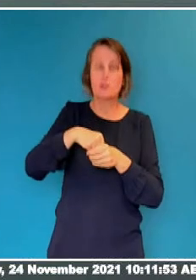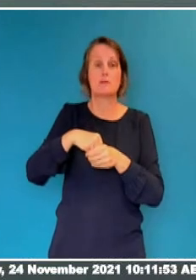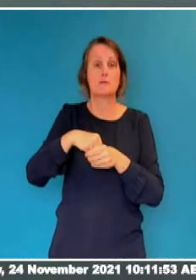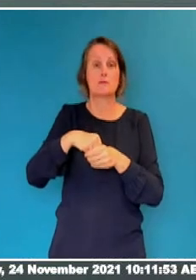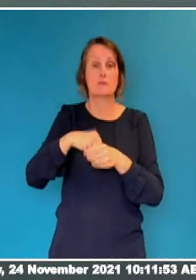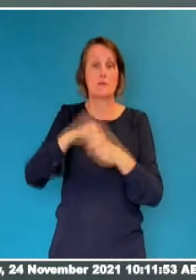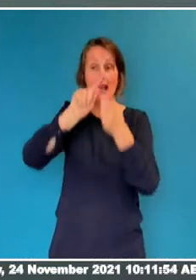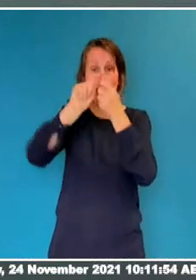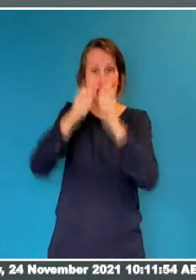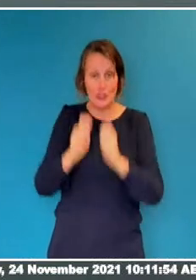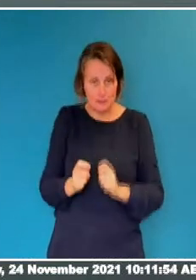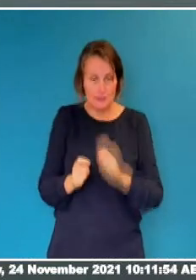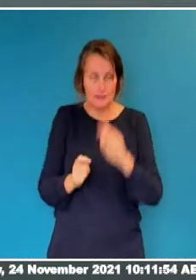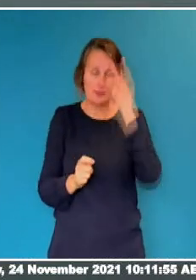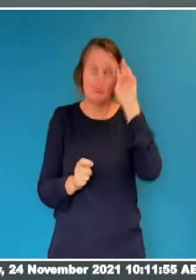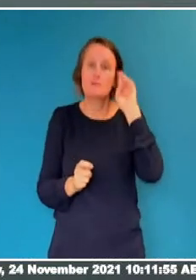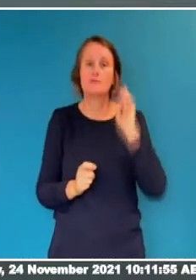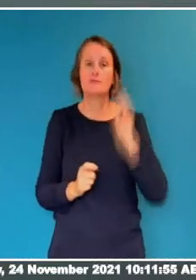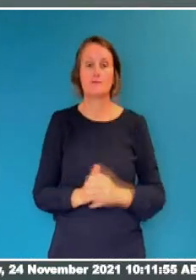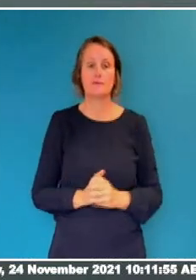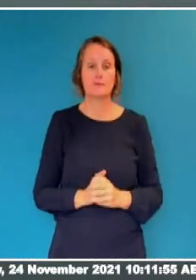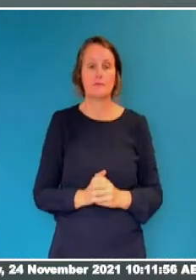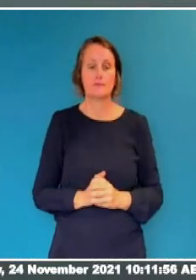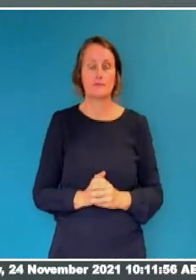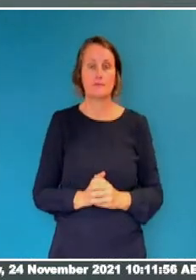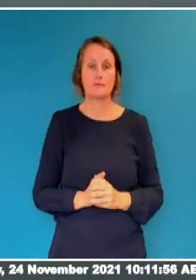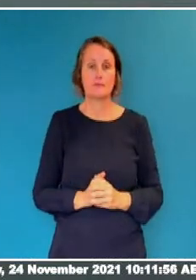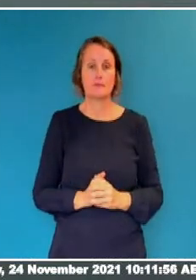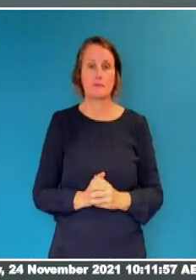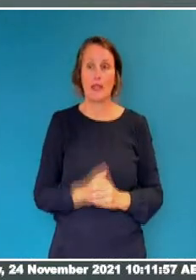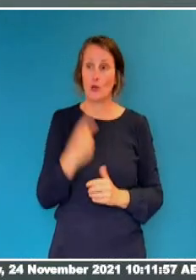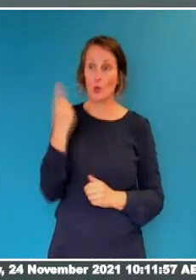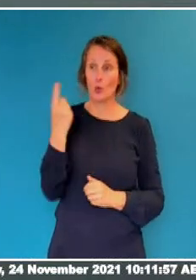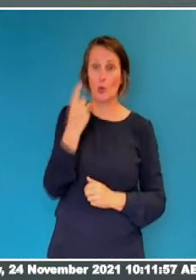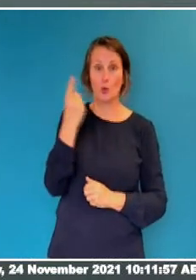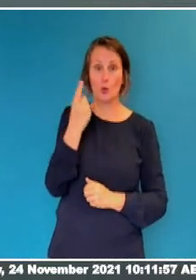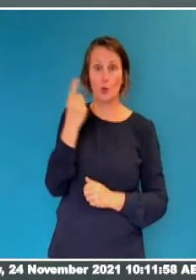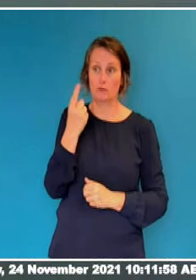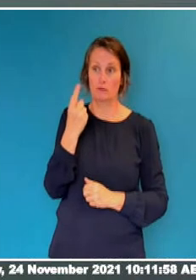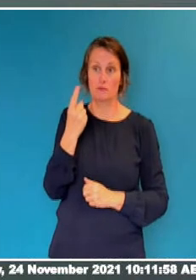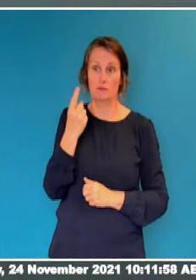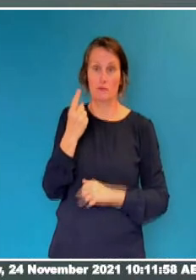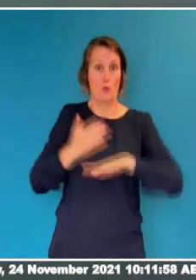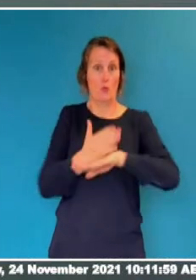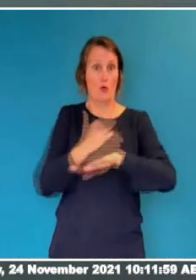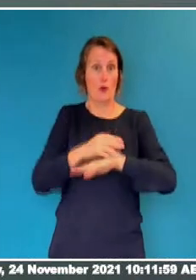RTOs that do training are specifically trained in making adjustments to ensure that